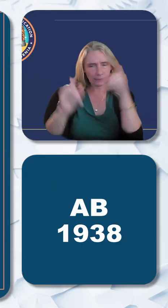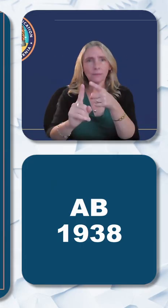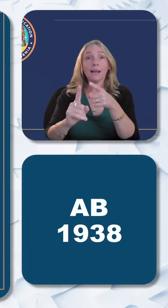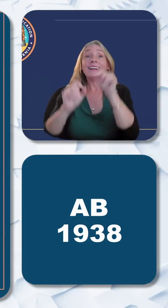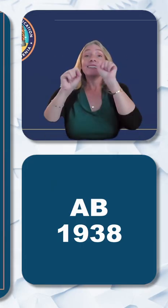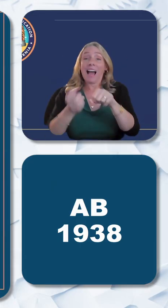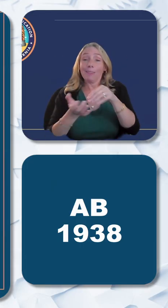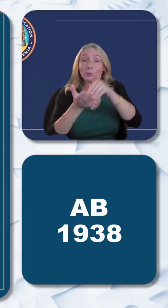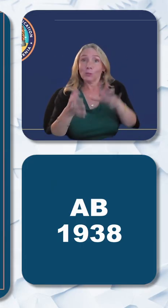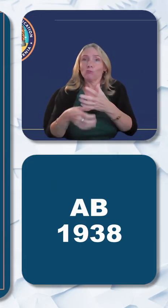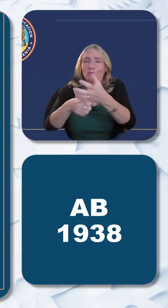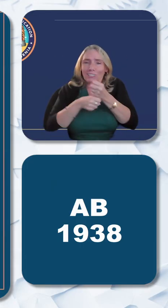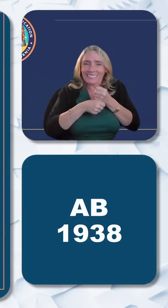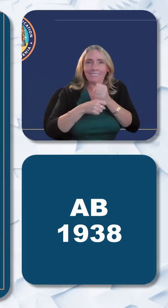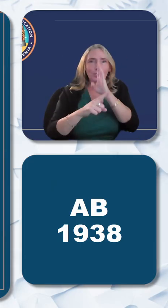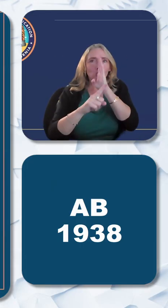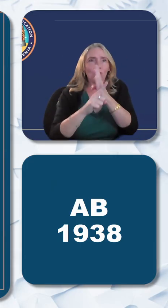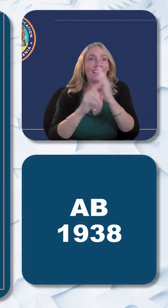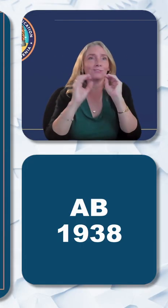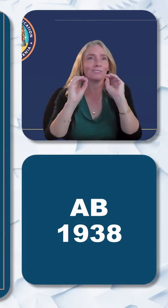This question really boils down to, can the